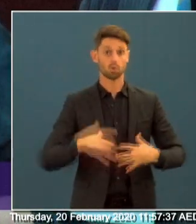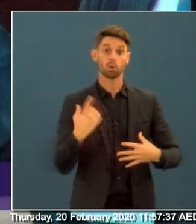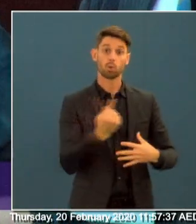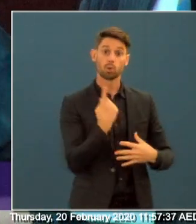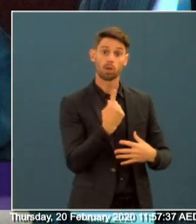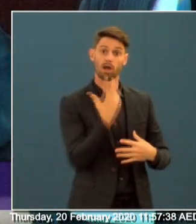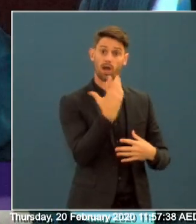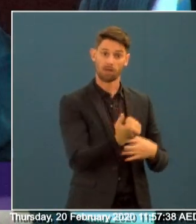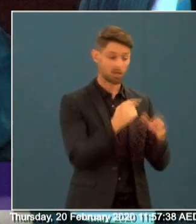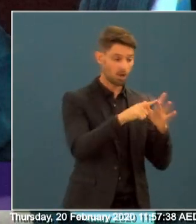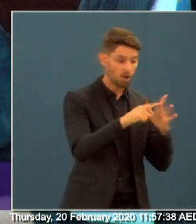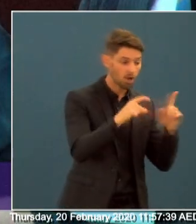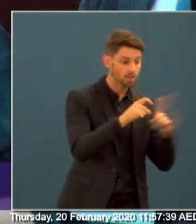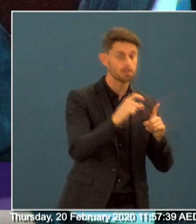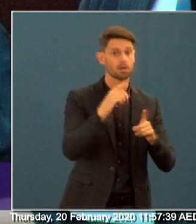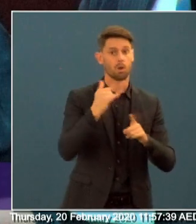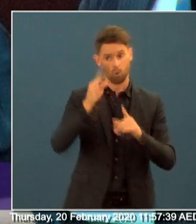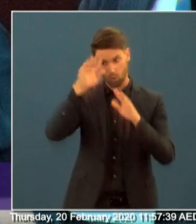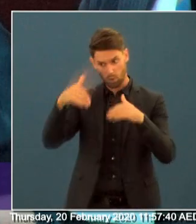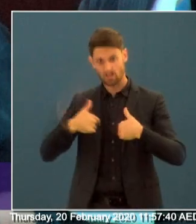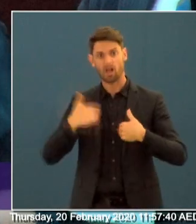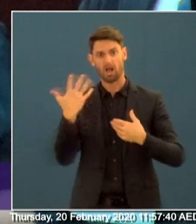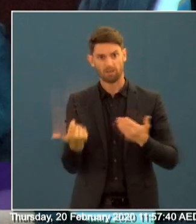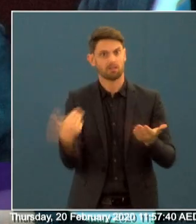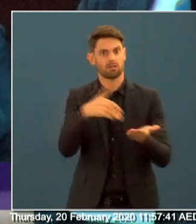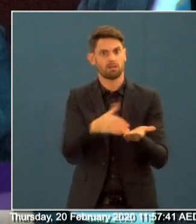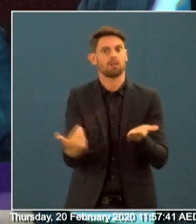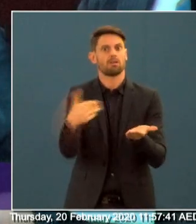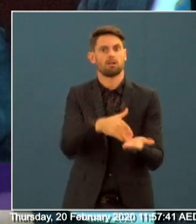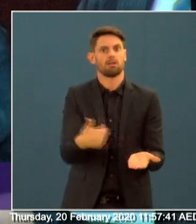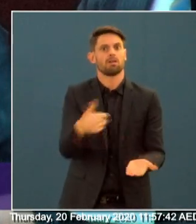experience higher rates of a range of physical health comorbidities.